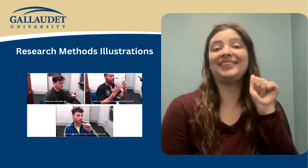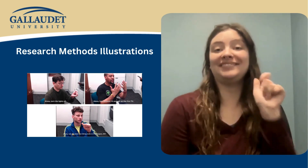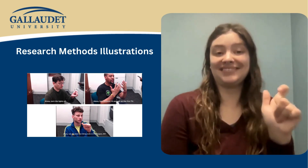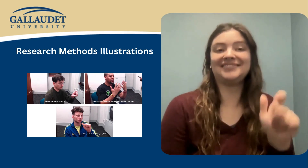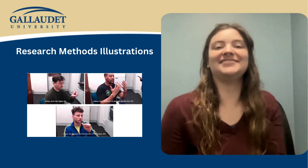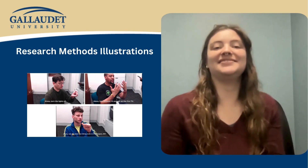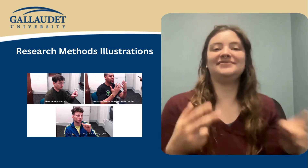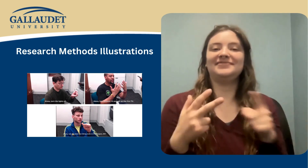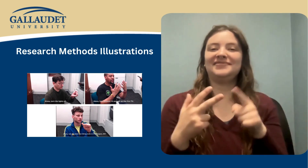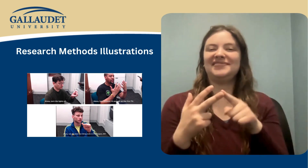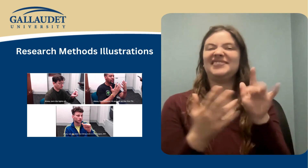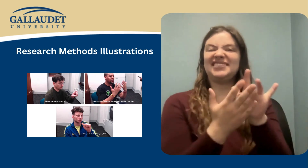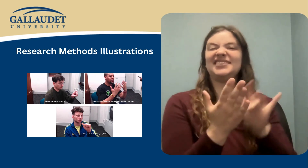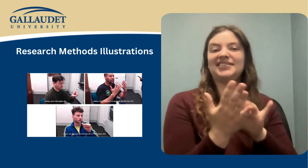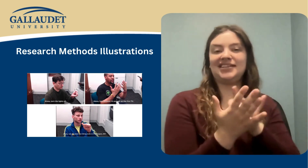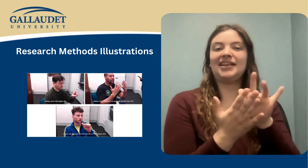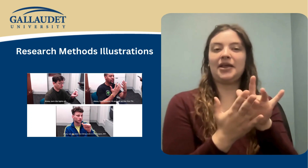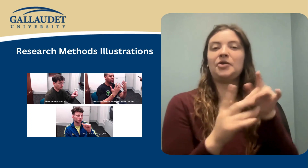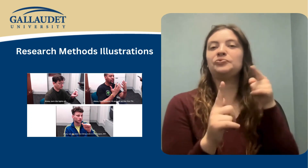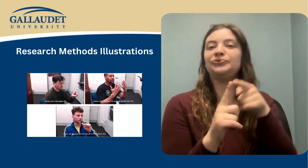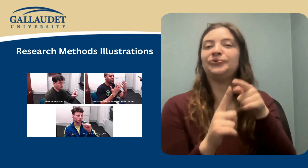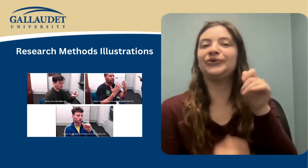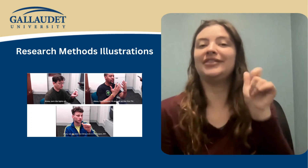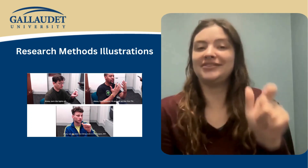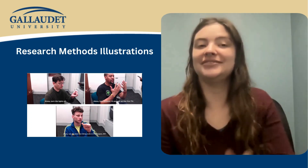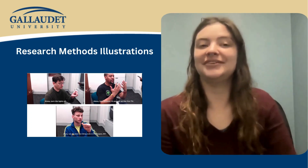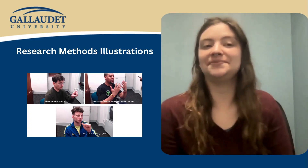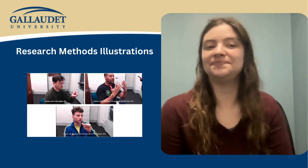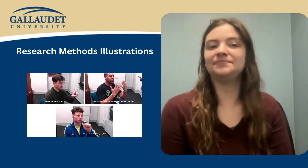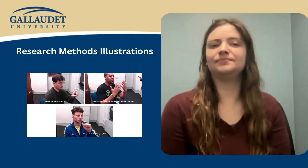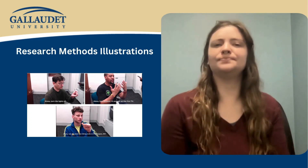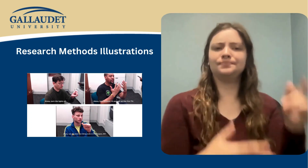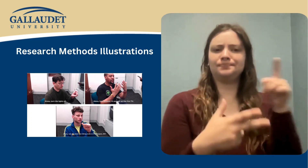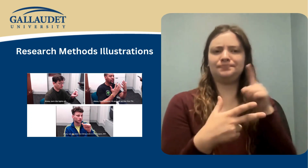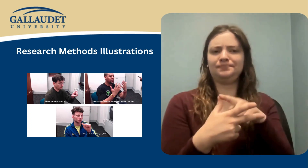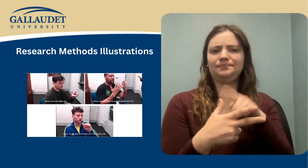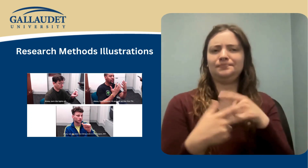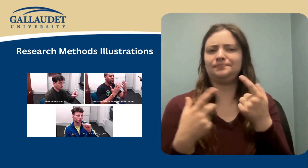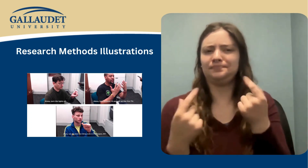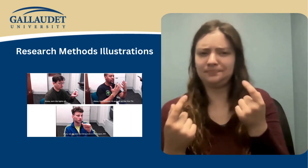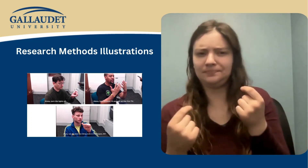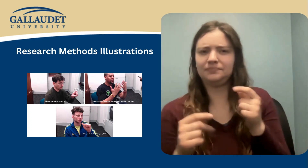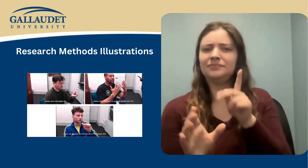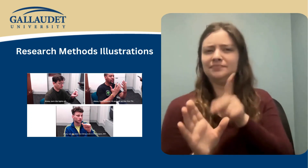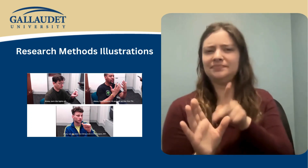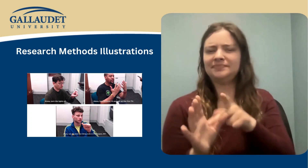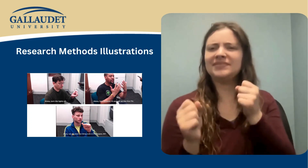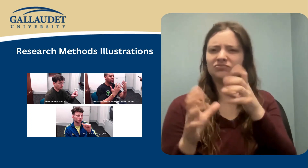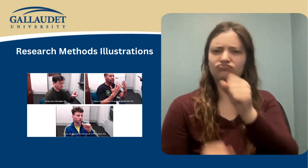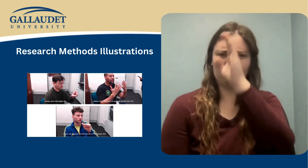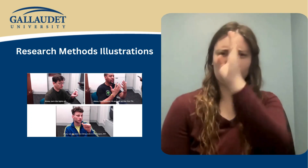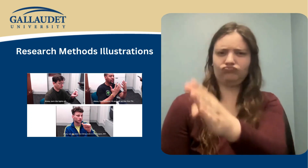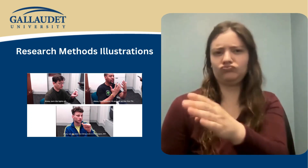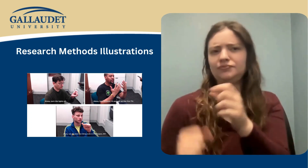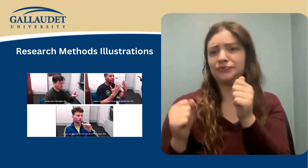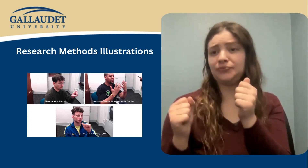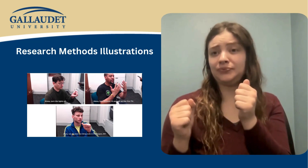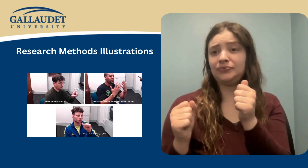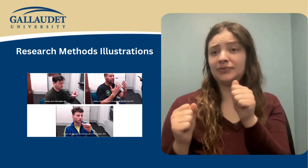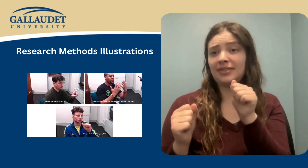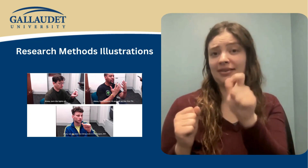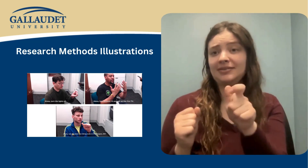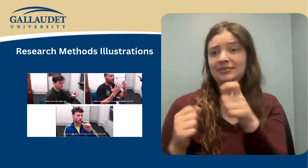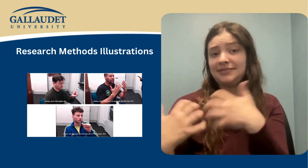ASL to Alexa, Apps with Alexa, and Tap to Alexa. For ASL to Alexa, users sign to Alexa and we run